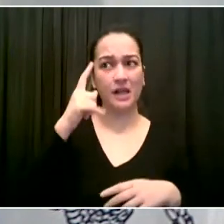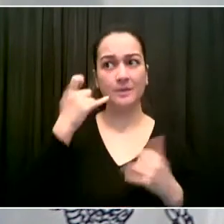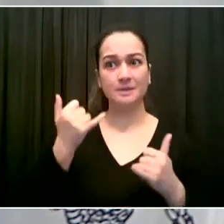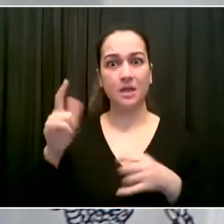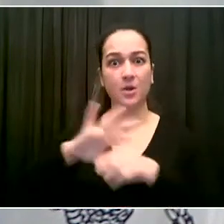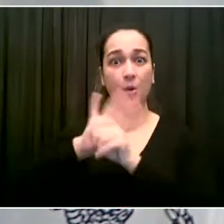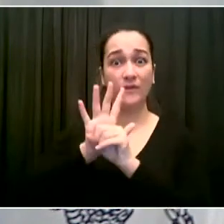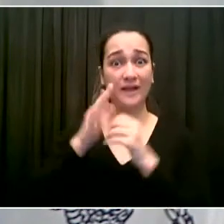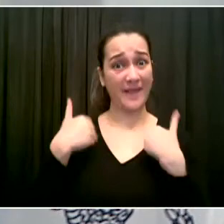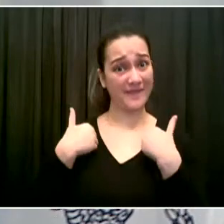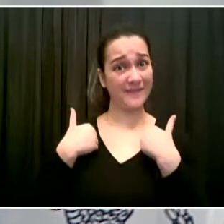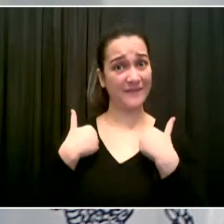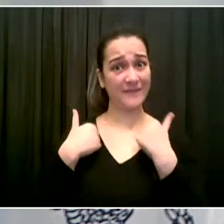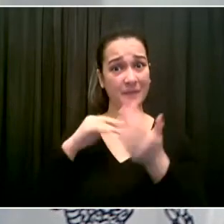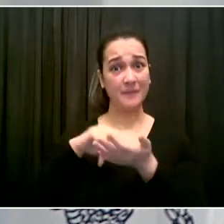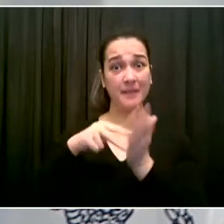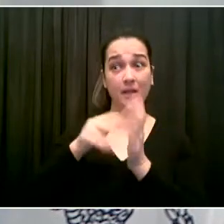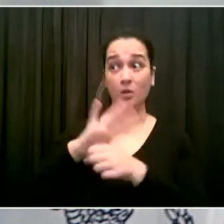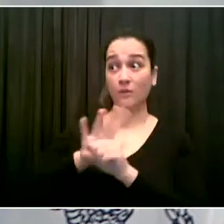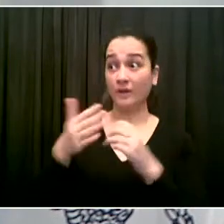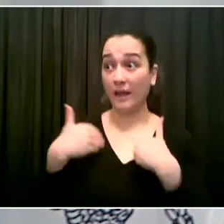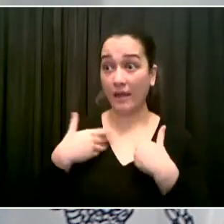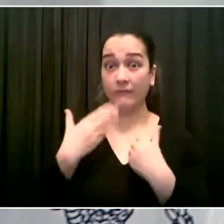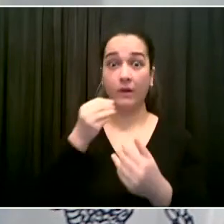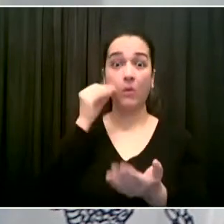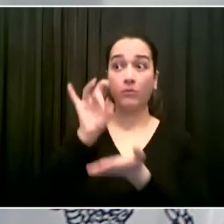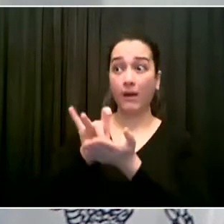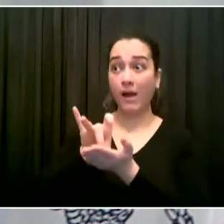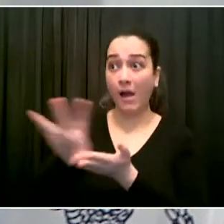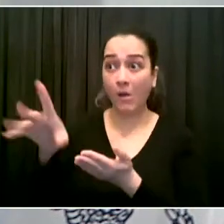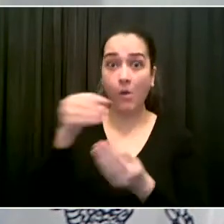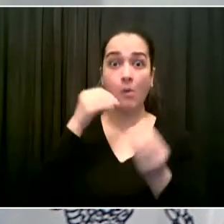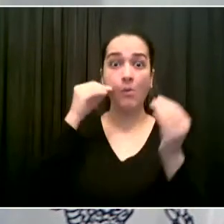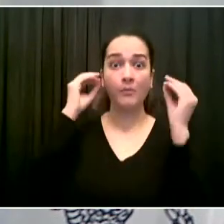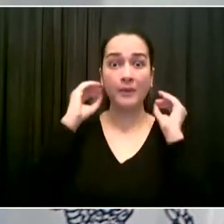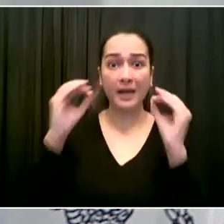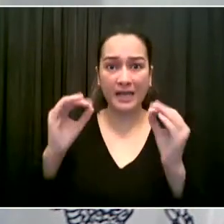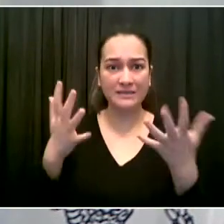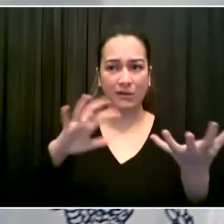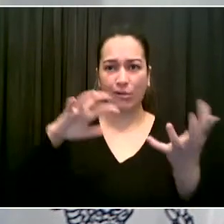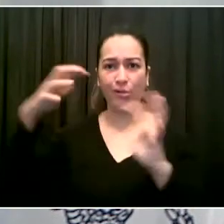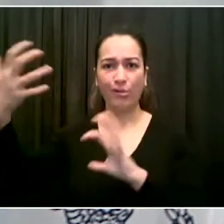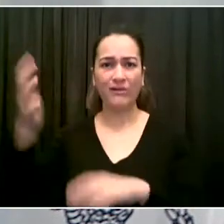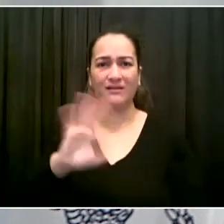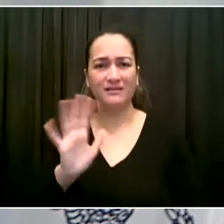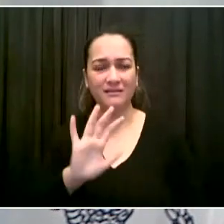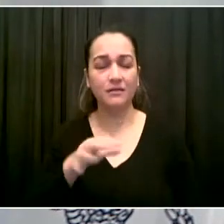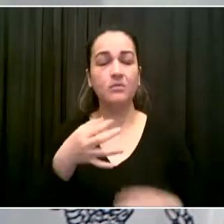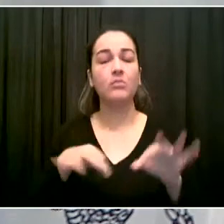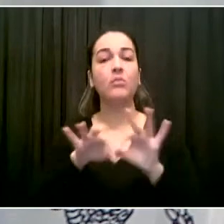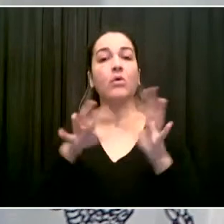I'M GLAD THE MORATORIUM HAS BEBE EENXTENDED IT SHOULD CONTINUE AS LONG AS WE ARE STILL L IN THE THROES OF THE CRISIS OF SO ANMY PEOPLE ARE STILL NOT BACK TO WORK. I'M HOPEFUL THE E